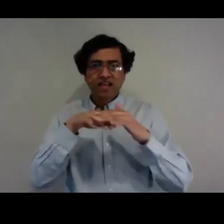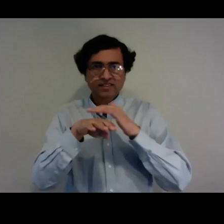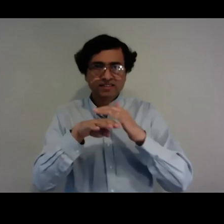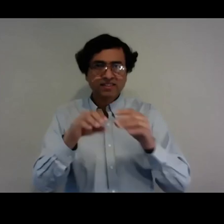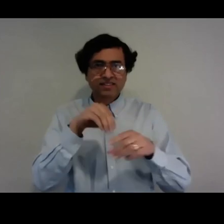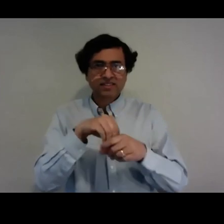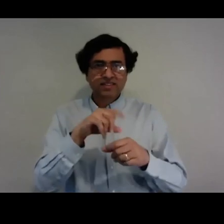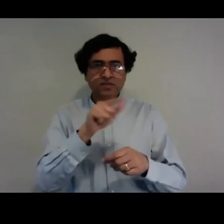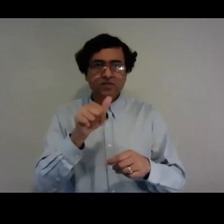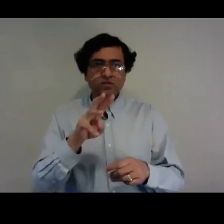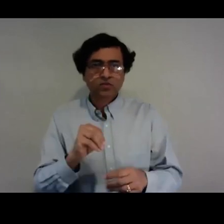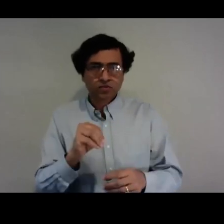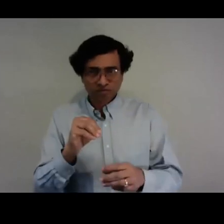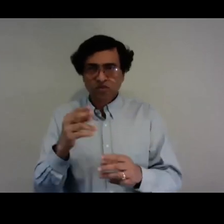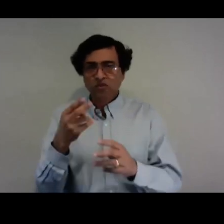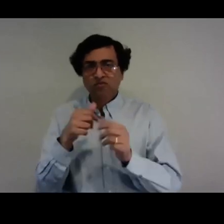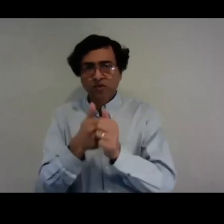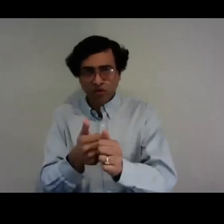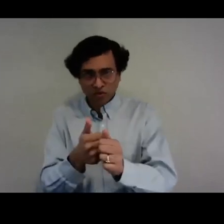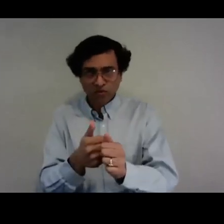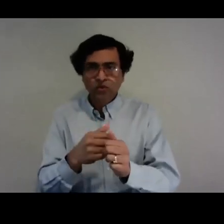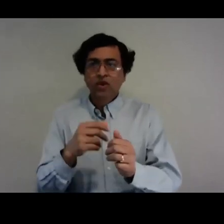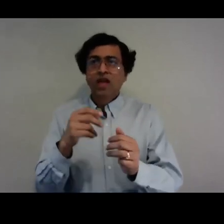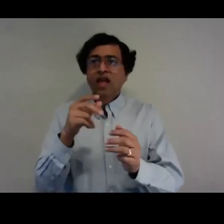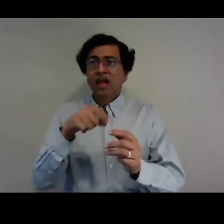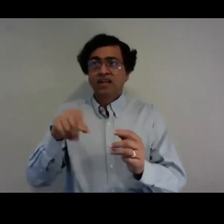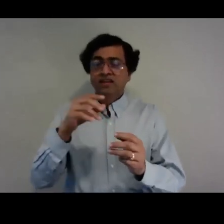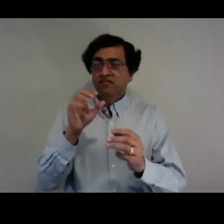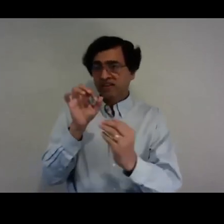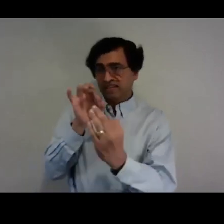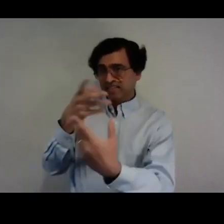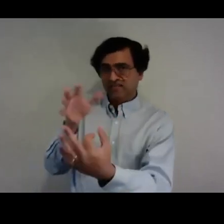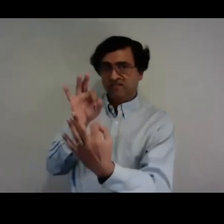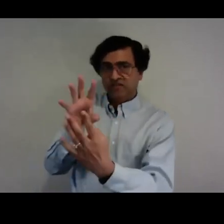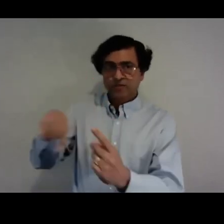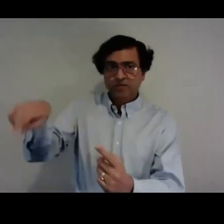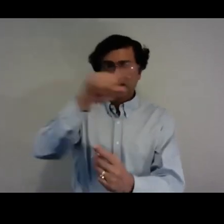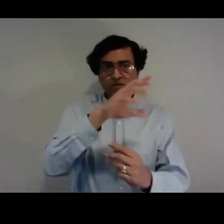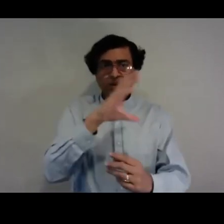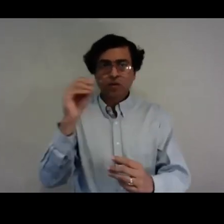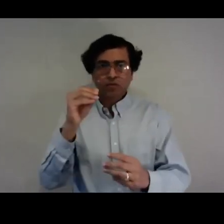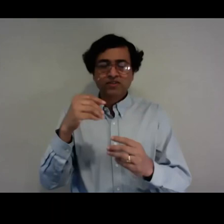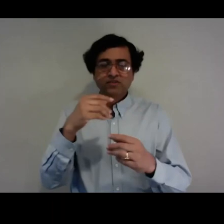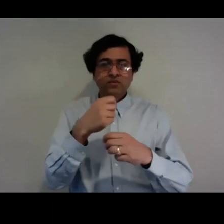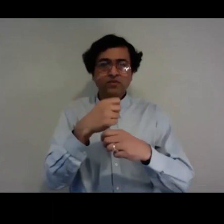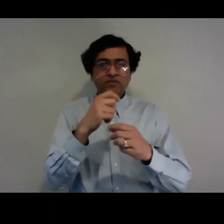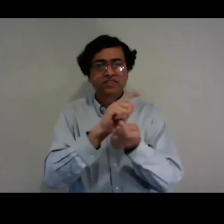We need to make sure deaf people have true access in Zoom meetings and the protocols are followed.